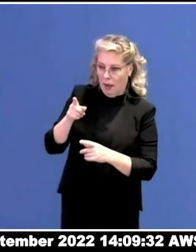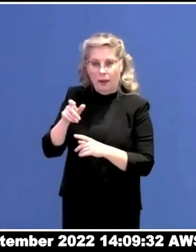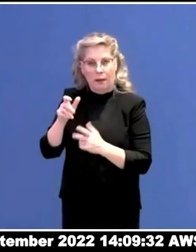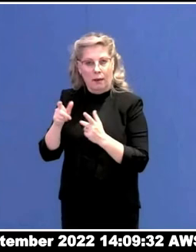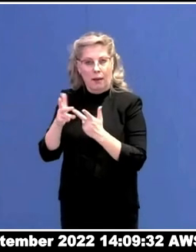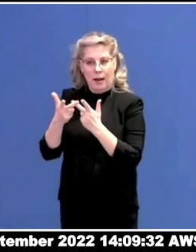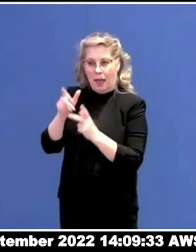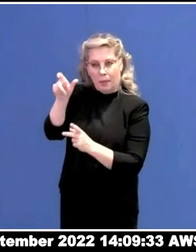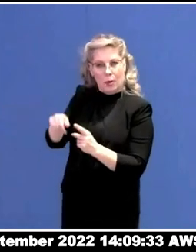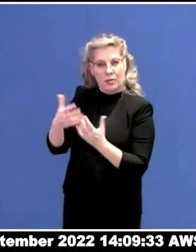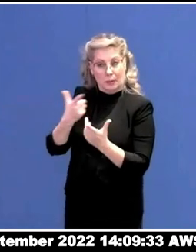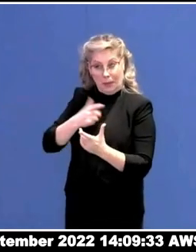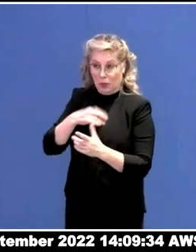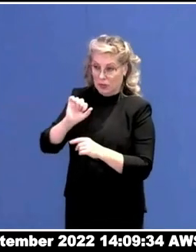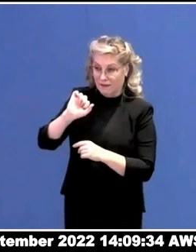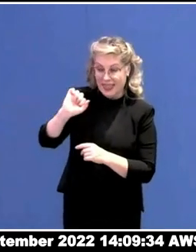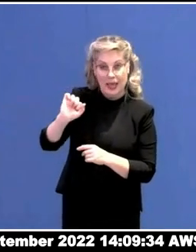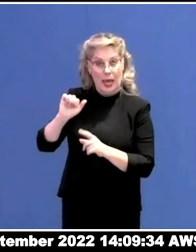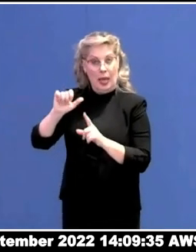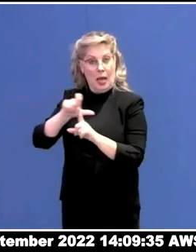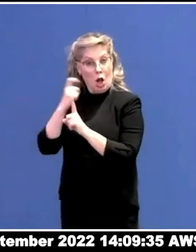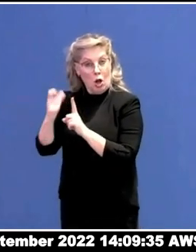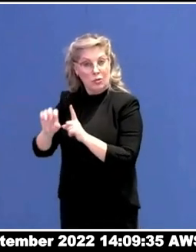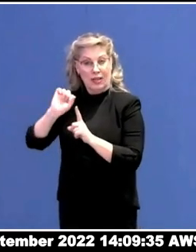against the abuses of their guards - you will not see change.